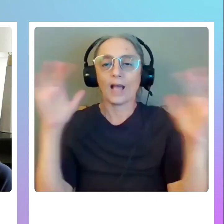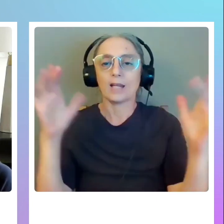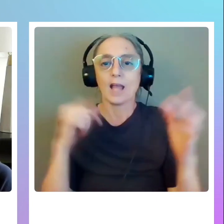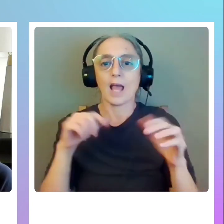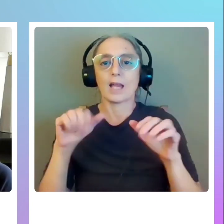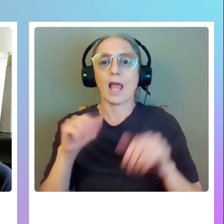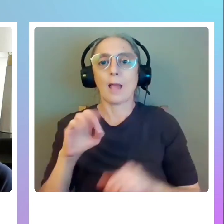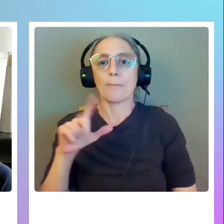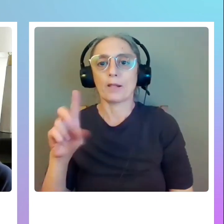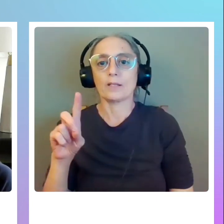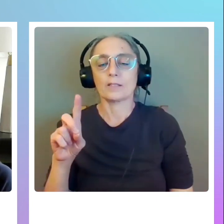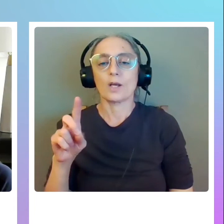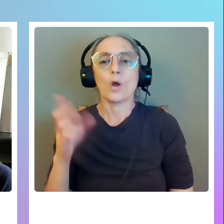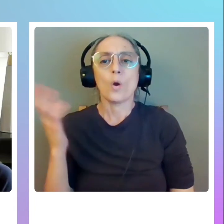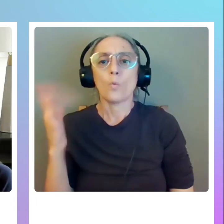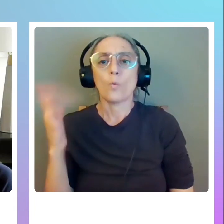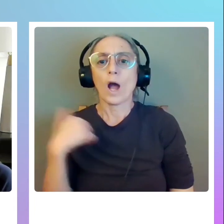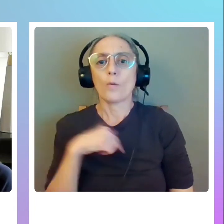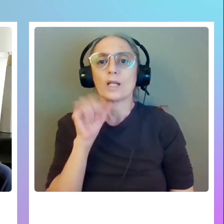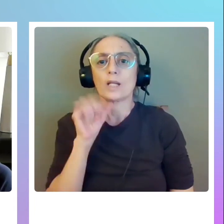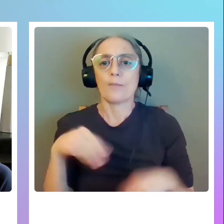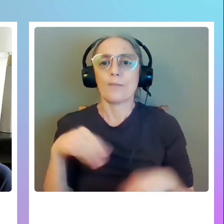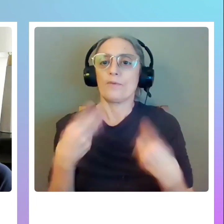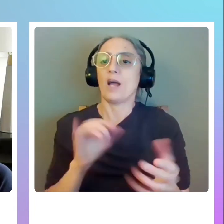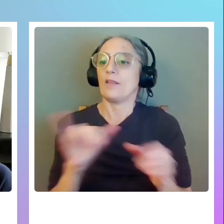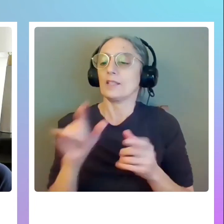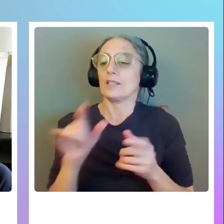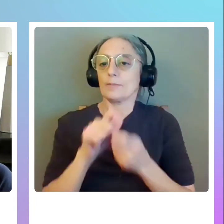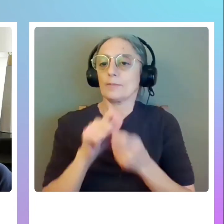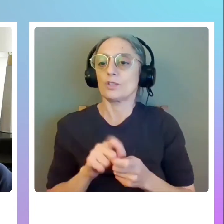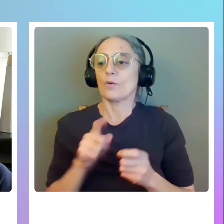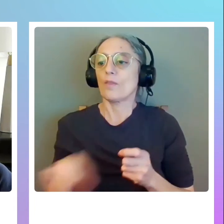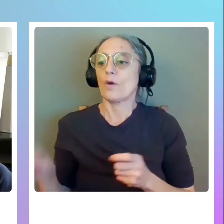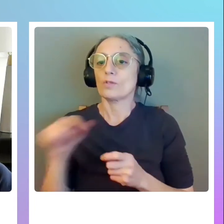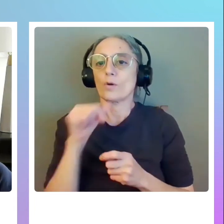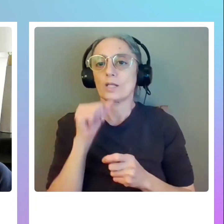Why will we not provide those same details to those who are not site enabled?"